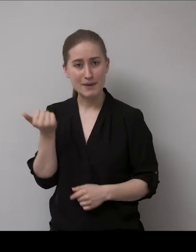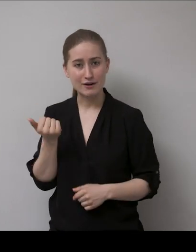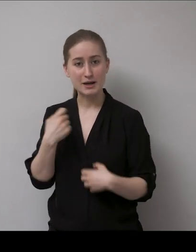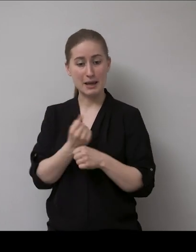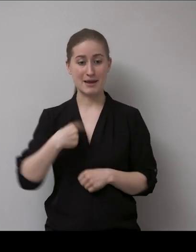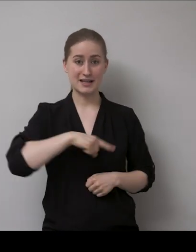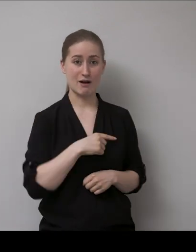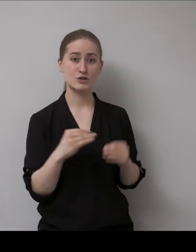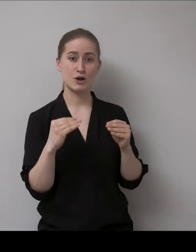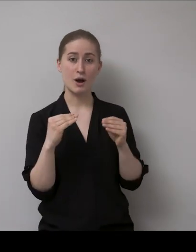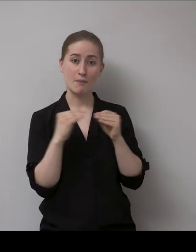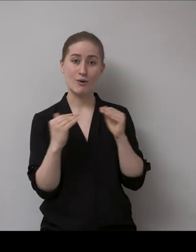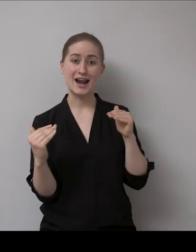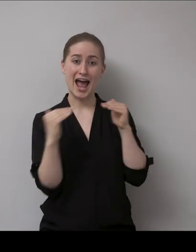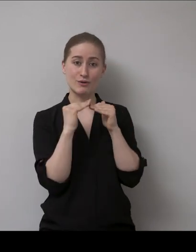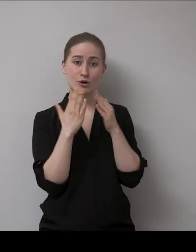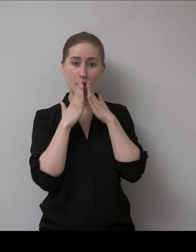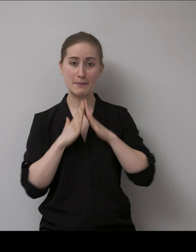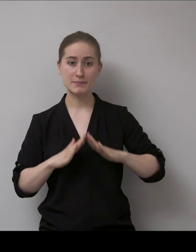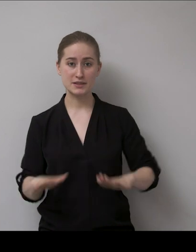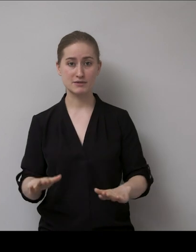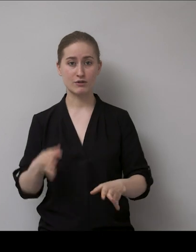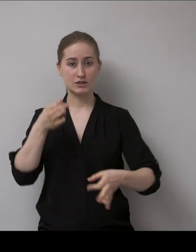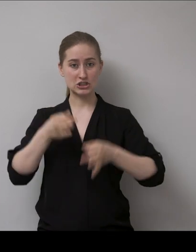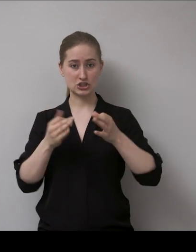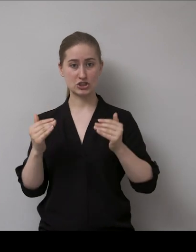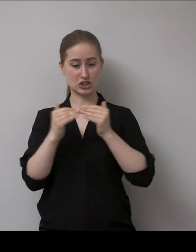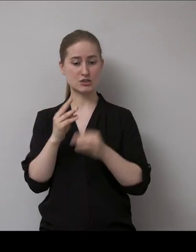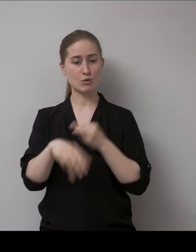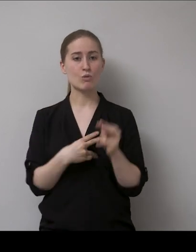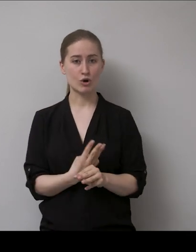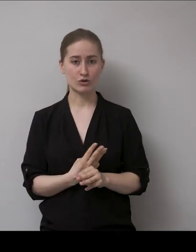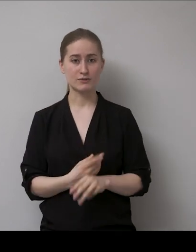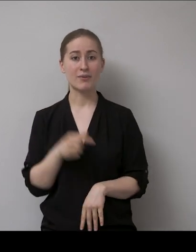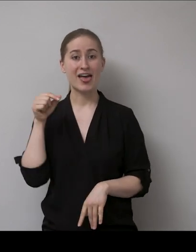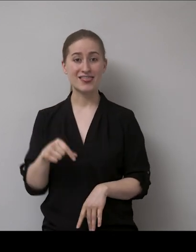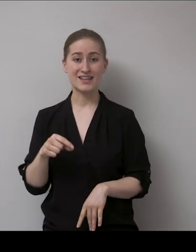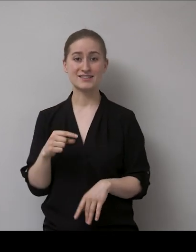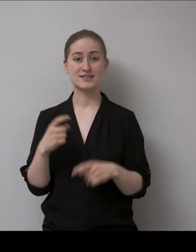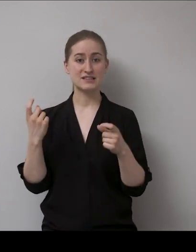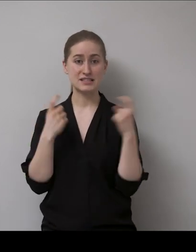a more equitable, peaceful, and just world. This ceremony merely symbolizes